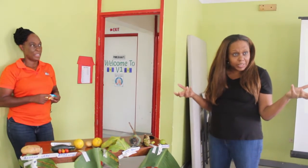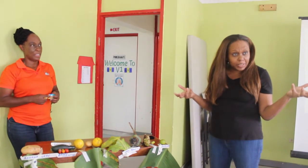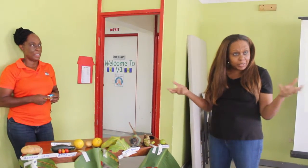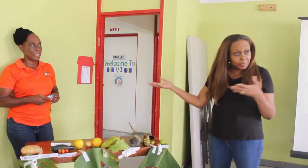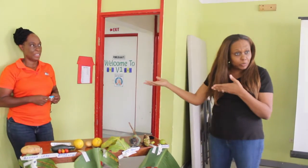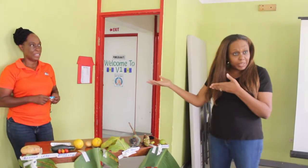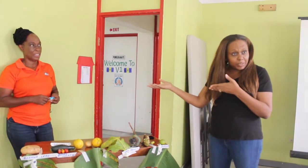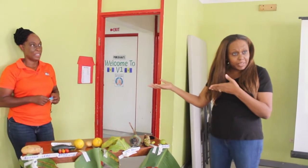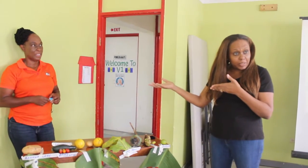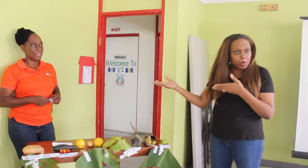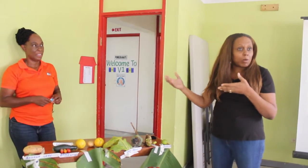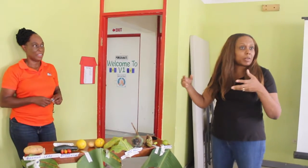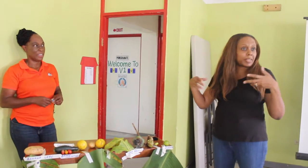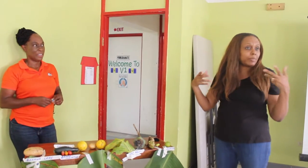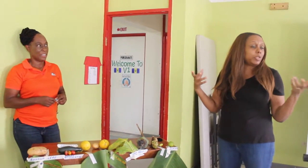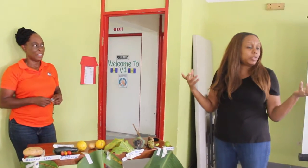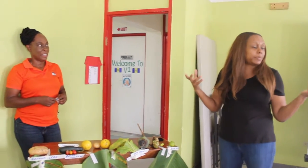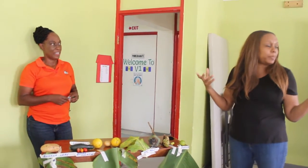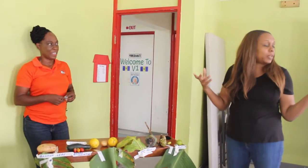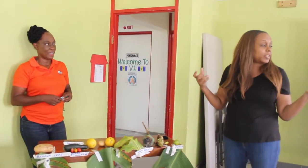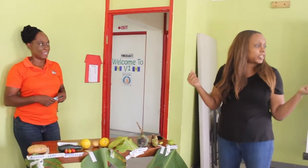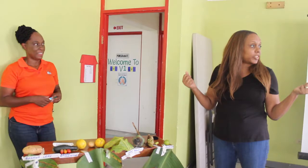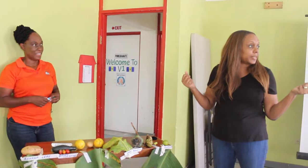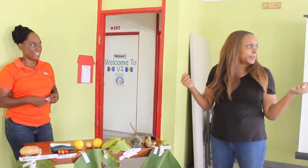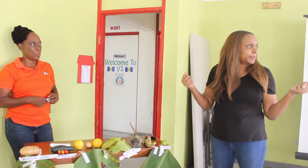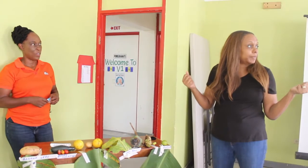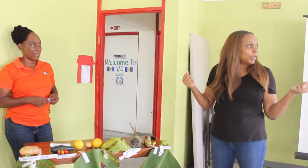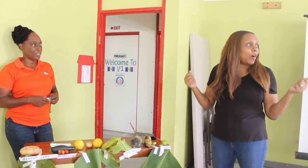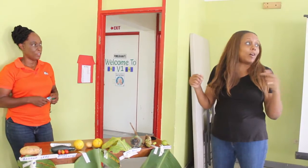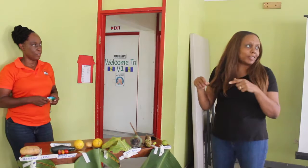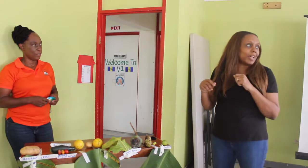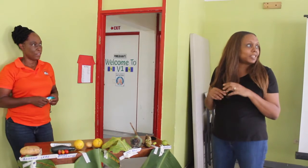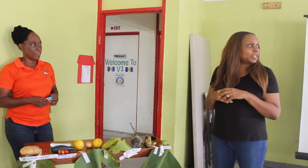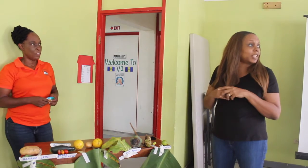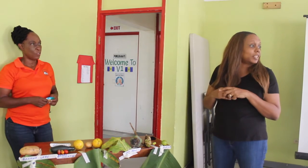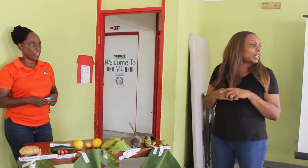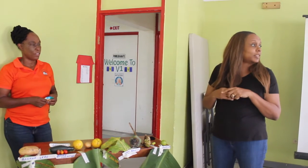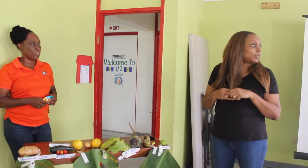just do what you did or can you use it for powder yes you would all of that she said you've got to